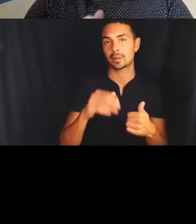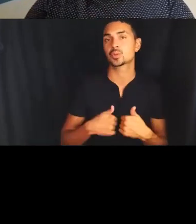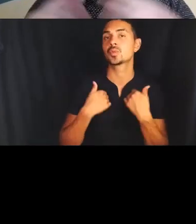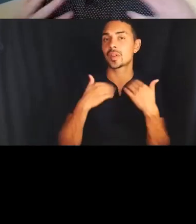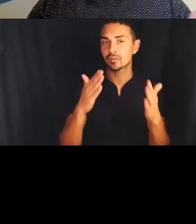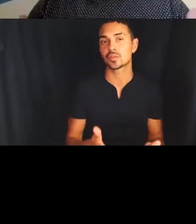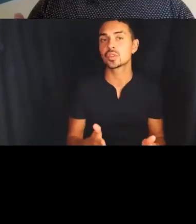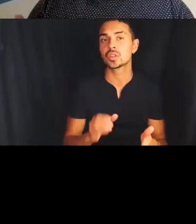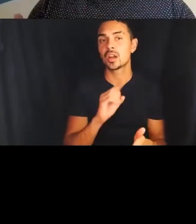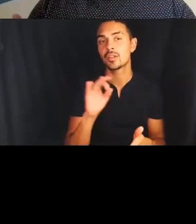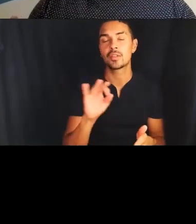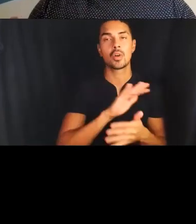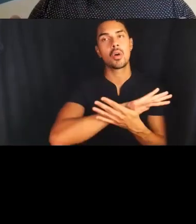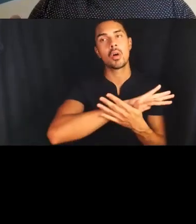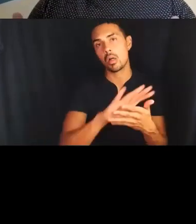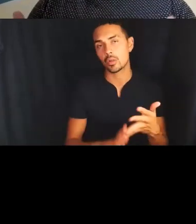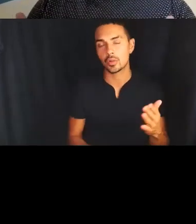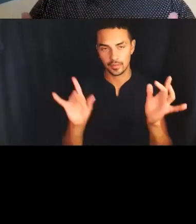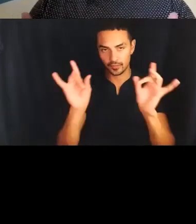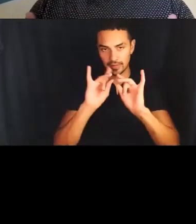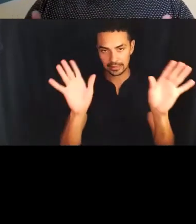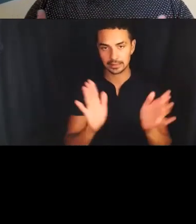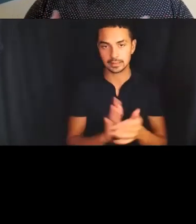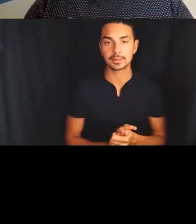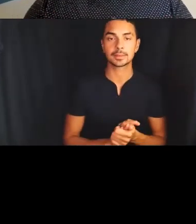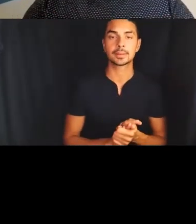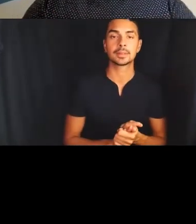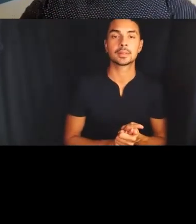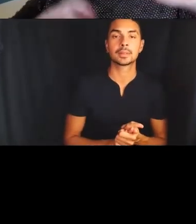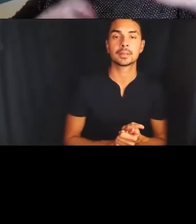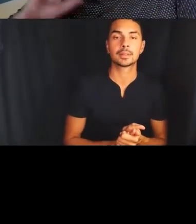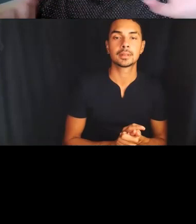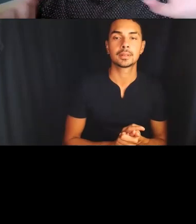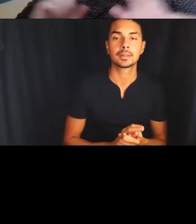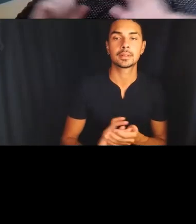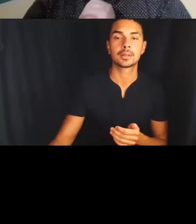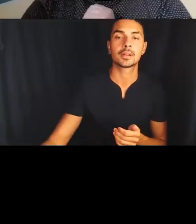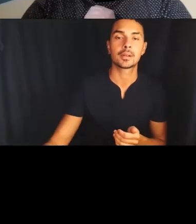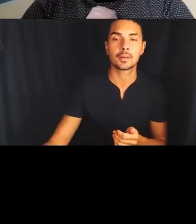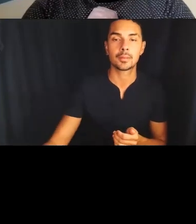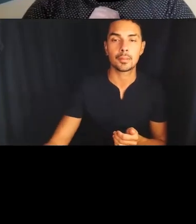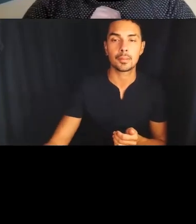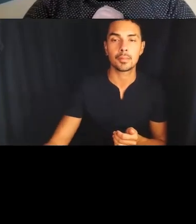of all sorts of violence. So throughout the next, you know, two-year process,